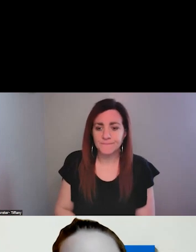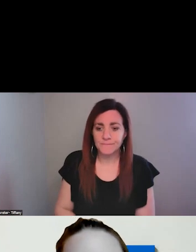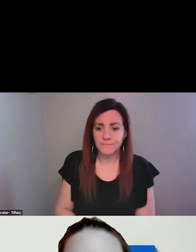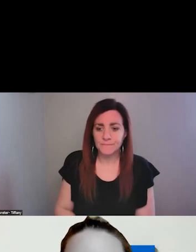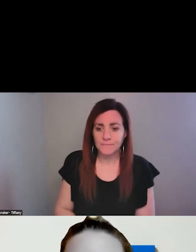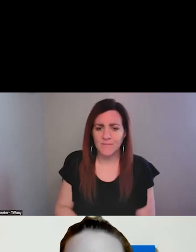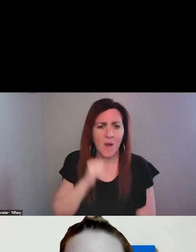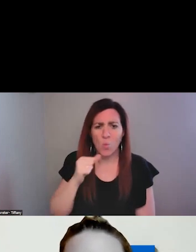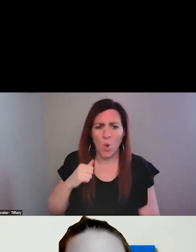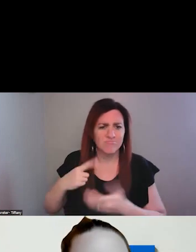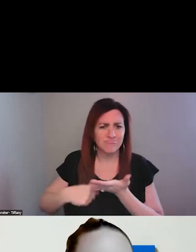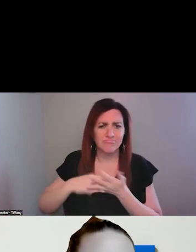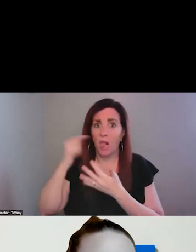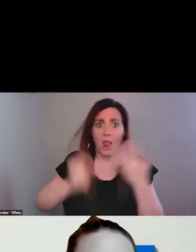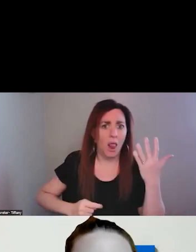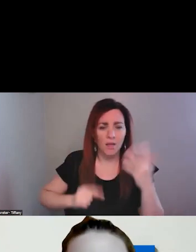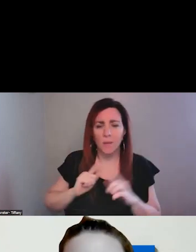EVERYTHING, BUT JUST A FEW HIGHLIGHTS FOR YOU.